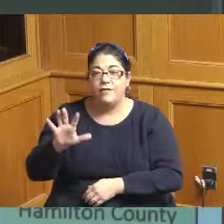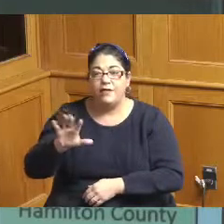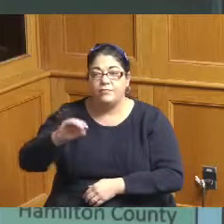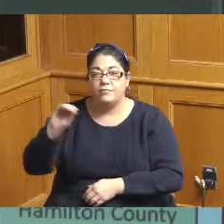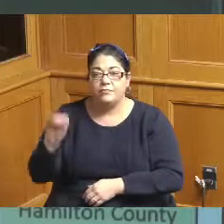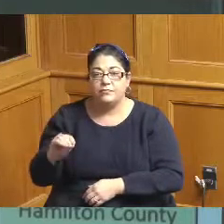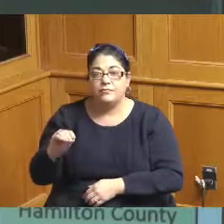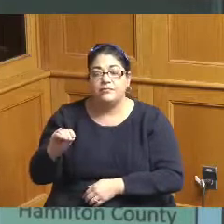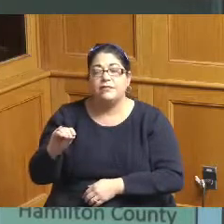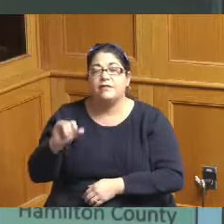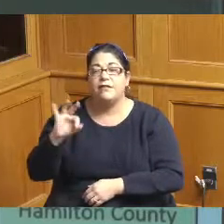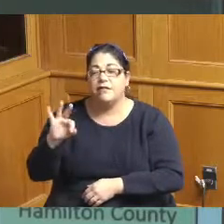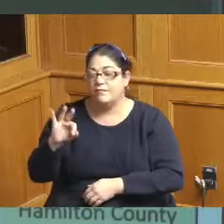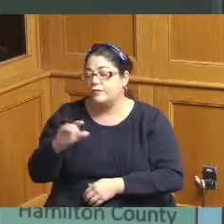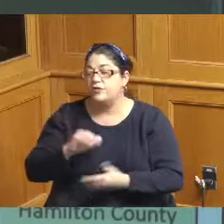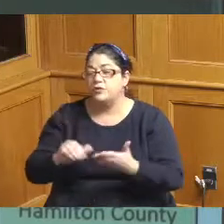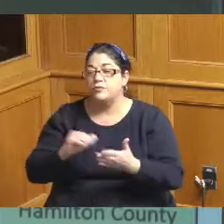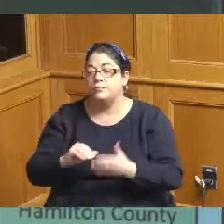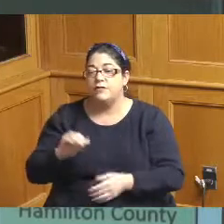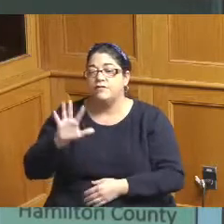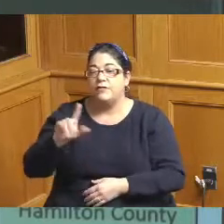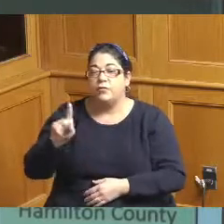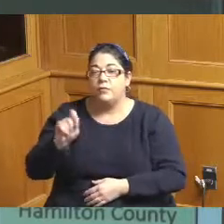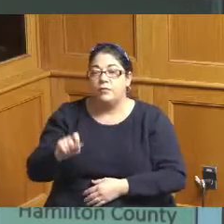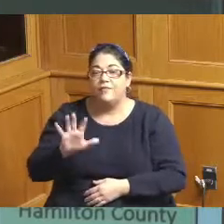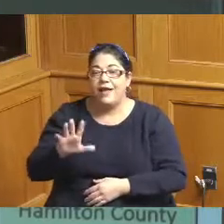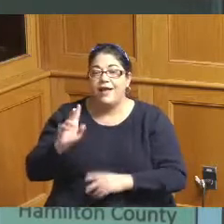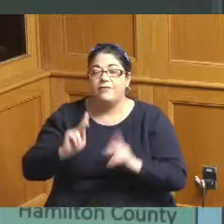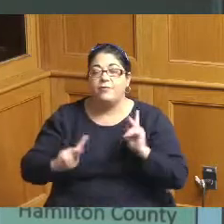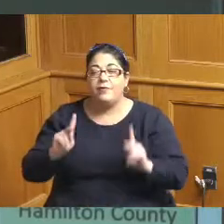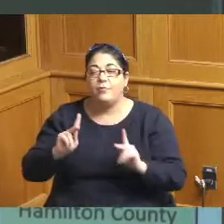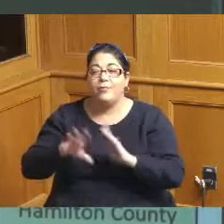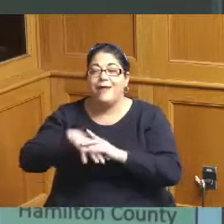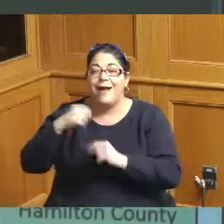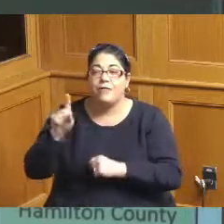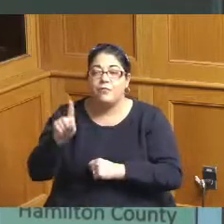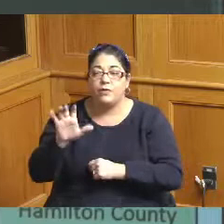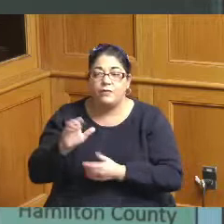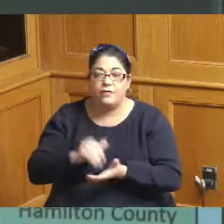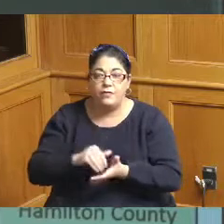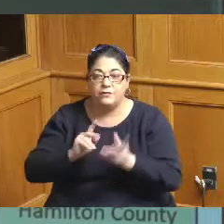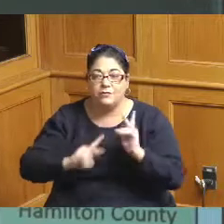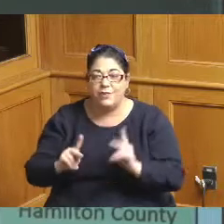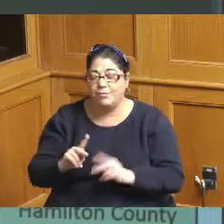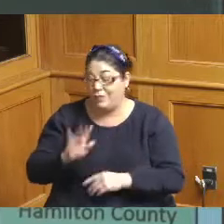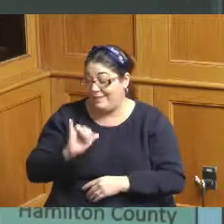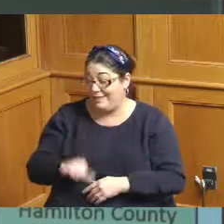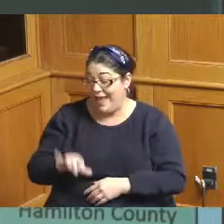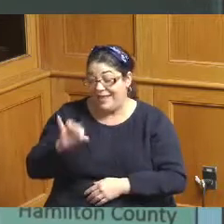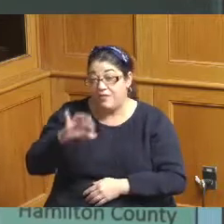and 1.8 percent so that 51.5 is significant if we are looking at the old model today I